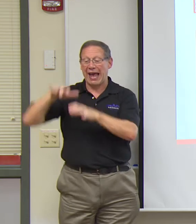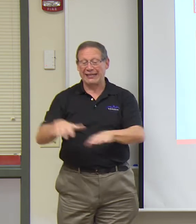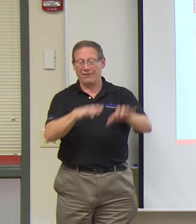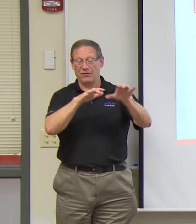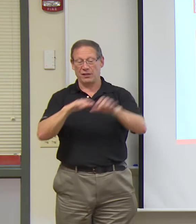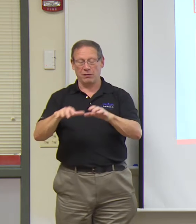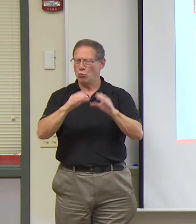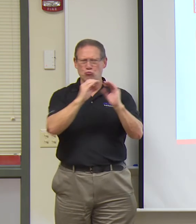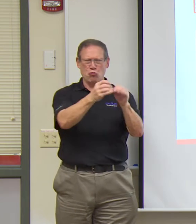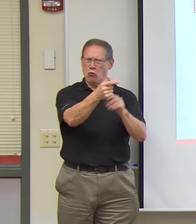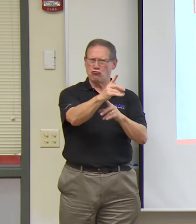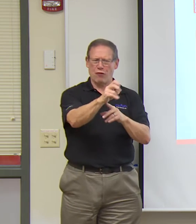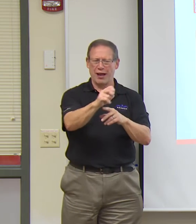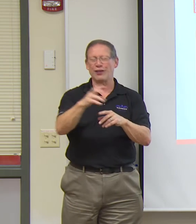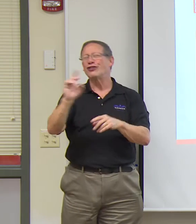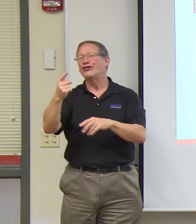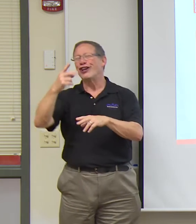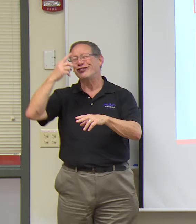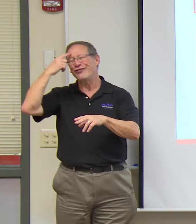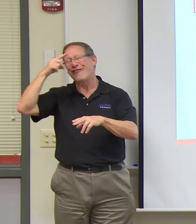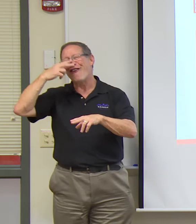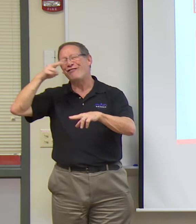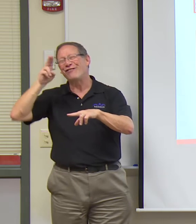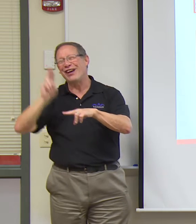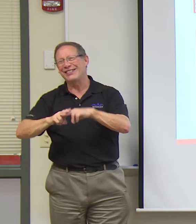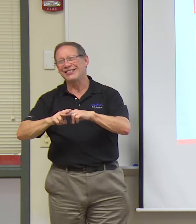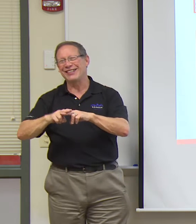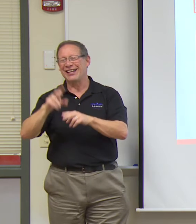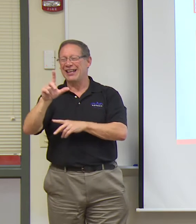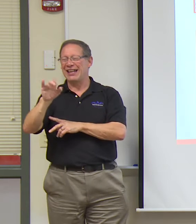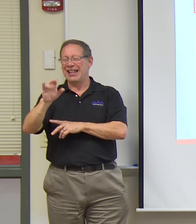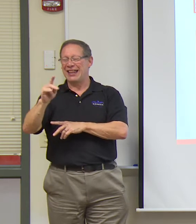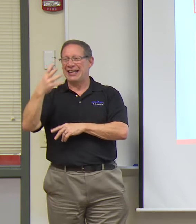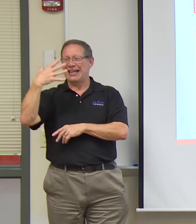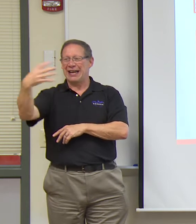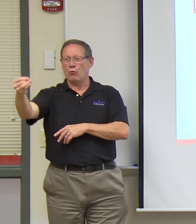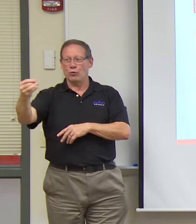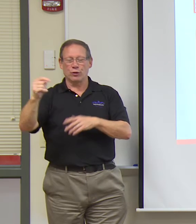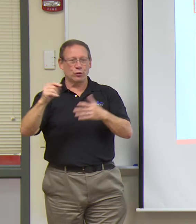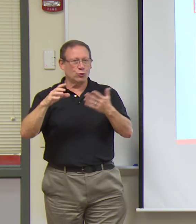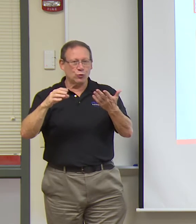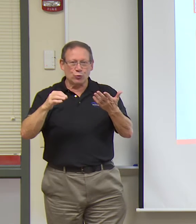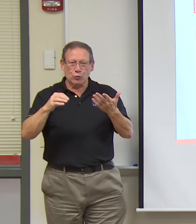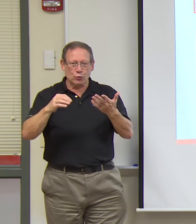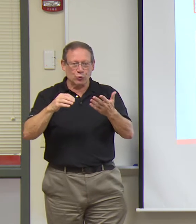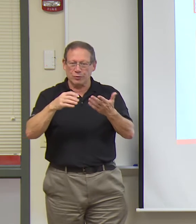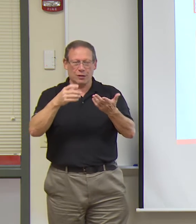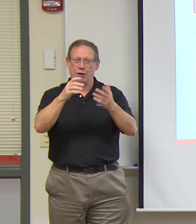It's a link out to, like, a listicle or a group of images.